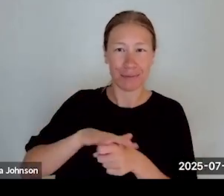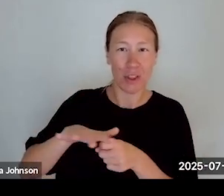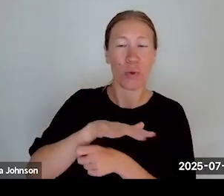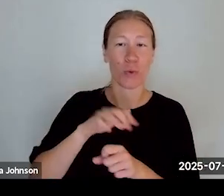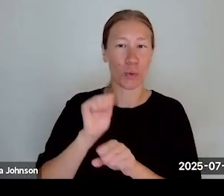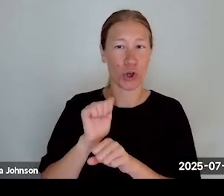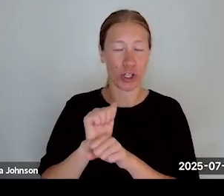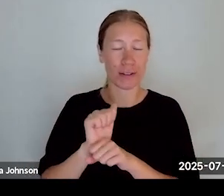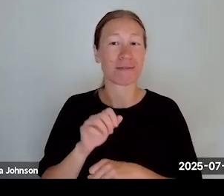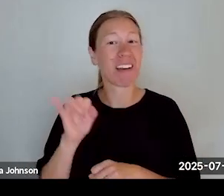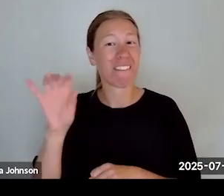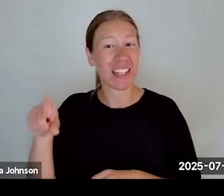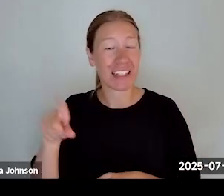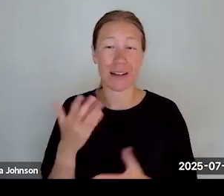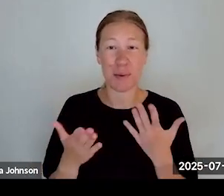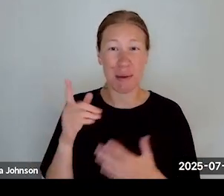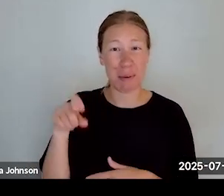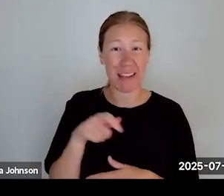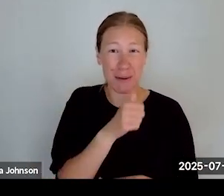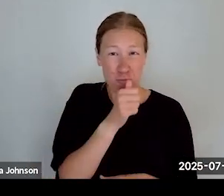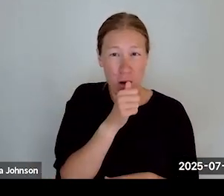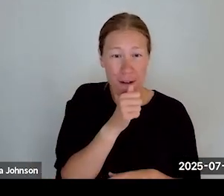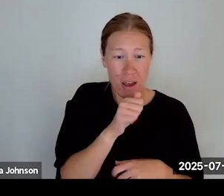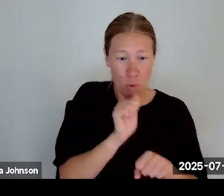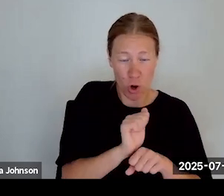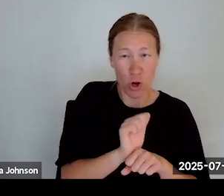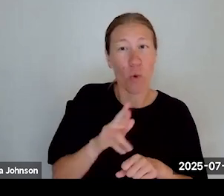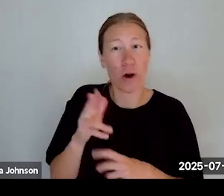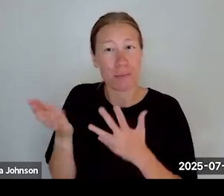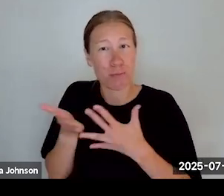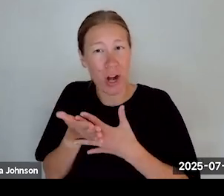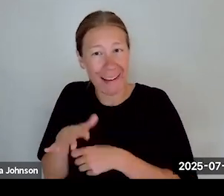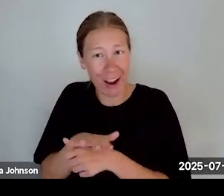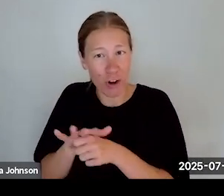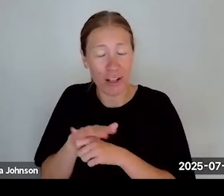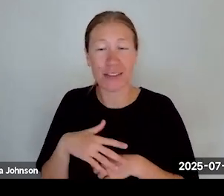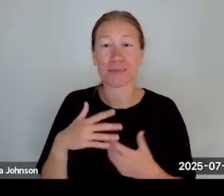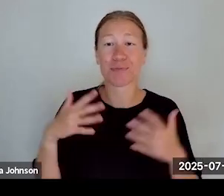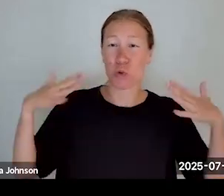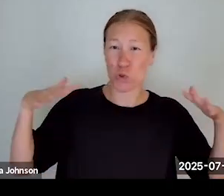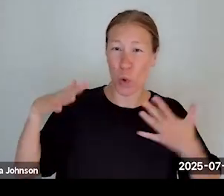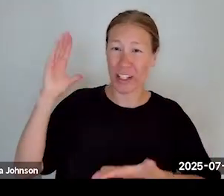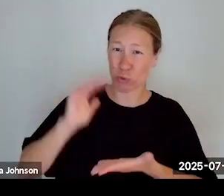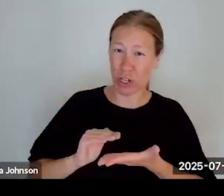They may also seek access to private work or break areas, noise reduction products like headphones